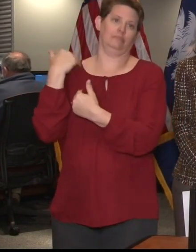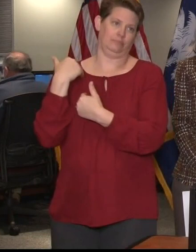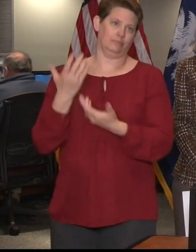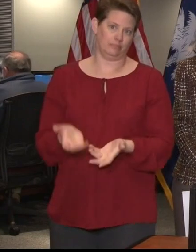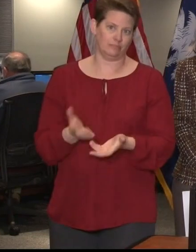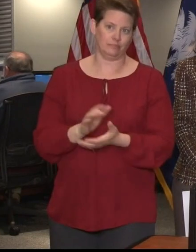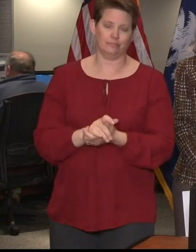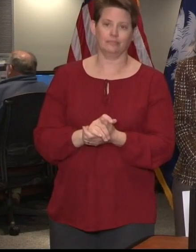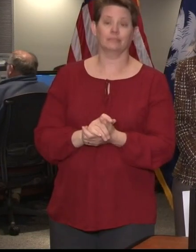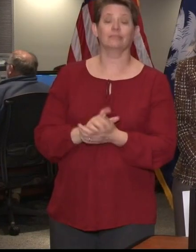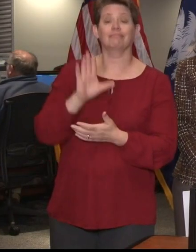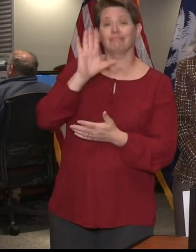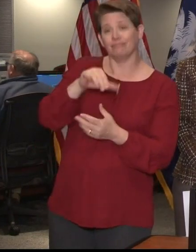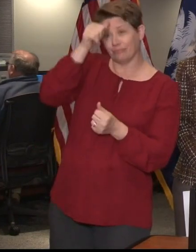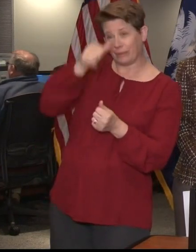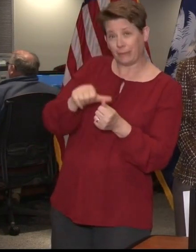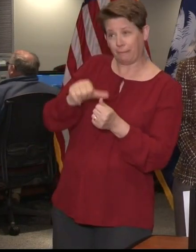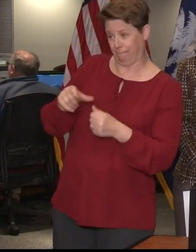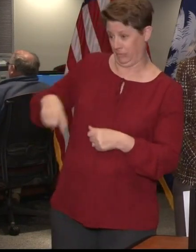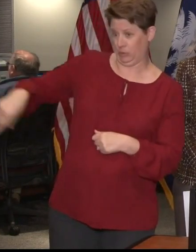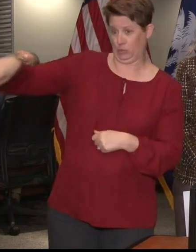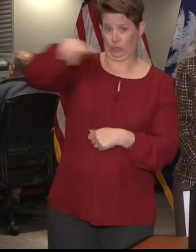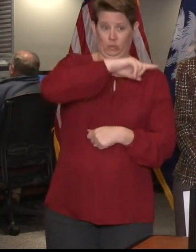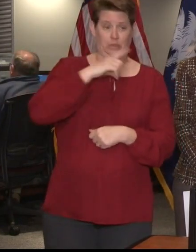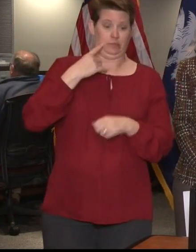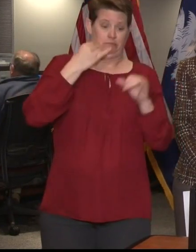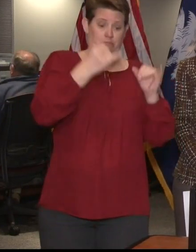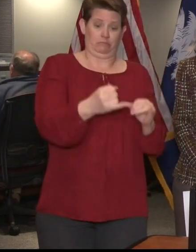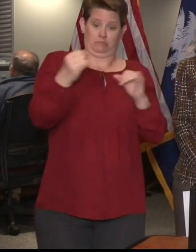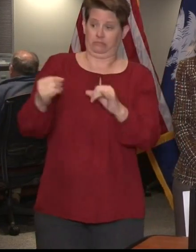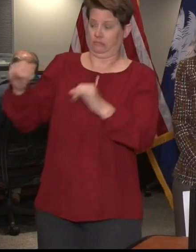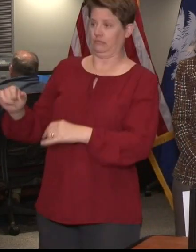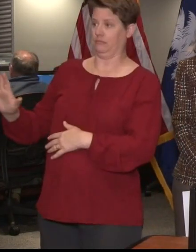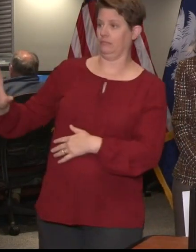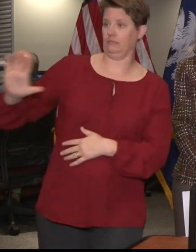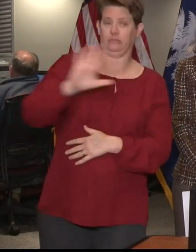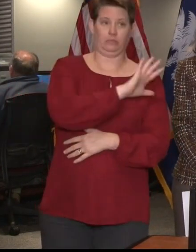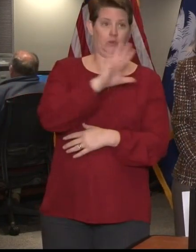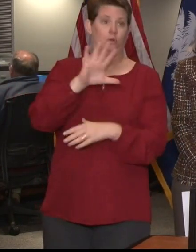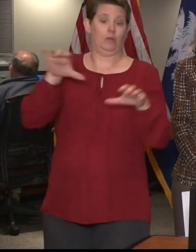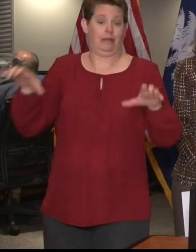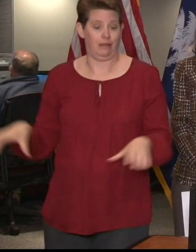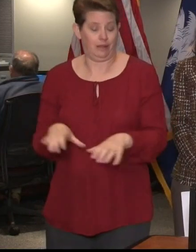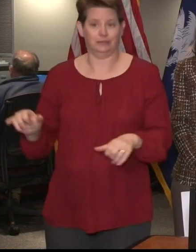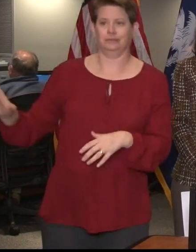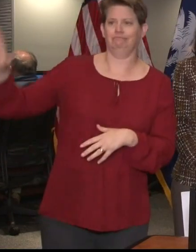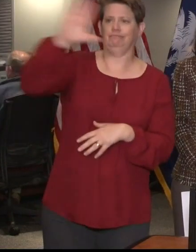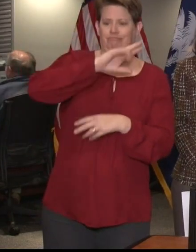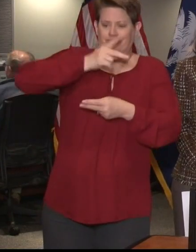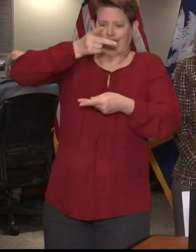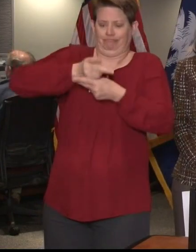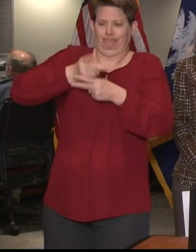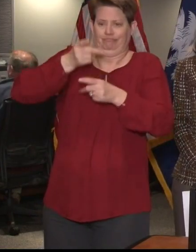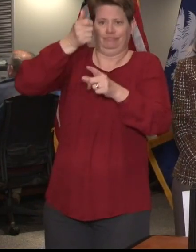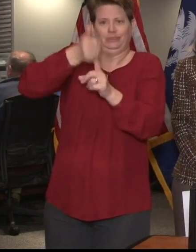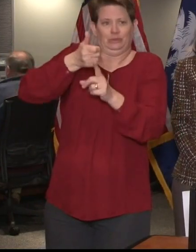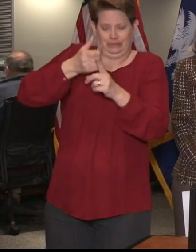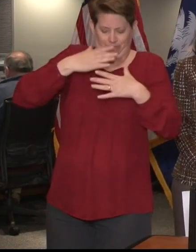46 COUNTIES4@ WILL4@ ALSO STAY . SOUTH CAROLINIANS SHOULD CONTINUE THEIR NORMAL4@ 46 COUNTIES4@ WILL4@ ALSO STAY . SOUTH CAROLINIANS SHOULD CONTINUE THEIR NORMAL4@ DAILY SOUTH CAROLINIANS SHOULD CONTINUE THEIR NORMAL4@ DAILY SOUTH CAROLINIANS SHOULD CONTINUE THEIR NORMAL4@ DAILY ROUTINES SOUTH CAROLINIANS SHOULD CONTINUE THEIR NORMAL4@ DAILY ROUTINES AND SOUTH CAROLINIANS SHOULD CONTINUE THEIR NORMAL4@ DAILY ROUTINES AND RESPONSIBILITIES. CONTINUE THEIR NORMAL4@ DAILY ROUTINES AND RESPONSIBILITIES. CONTINUE THEIR NORMAL4@ DAILY ROUTINES AND RESPONSIBILITIES. IT'S4@ CONTINUE THEIR NORMAL4@ DAILY ROUTINES AND RESPONSIBILITIES. IT'S4@ IMPORTANT CONTINUE THEIR NORMAL4@ DAILY ROUTINES AND RESPONSIBILITIES. IT'S4@ IMPORTANT TO CONTINUE THEIR NORMAL4@ DAILY ROUTINES AND RESPONSIBILITIES. IT'S4@ IMPORTANT TO REMEMBER CONTINUE THEIR NORMAL4@ DAILY ROUTINES AND RESPONSIBILITIES. IT'S4@ IMPORTANT TO REMEMBER TH ROUTINES AND RESPONSIBILITIES. IT'S4@ IMPORTANT TO REMEMBER TH ROUTINES AND RESPONSIBILITIES. IT'S4@ IMPORTANT TO REMEMBER TH EACH ROUTINES AND RESPONSIBILITIES. IT'S4@ IMPORTANT TO REMEMBER TH EACH INDIVIDUAL, ROUTINES AND RESPONSIBILITIES. IT'S4@ IMPORTANT TO REMEMBER TH EACH INDIVIDUAL, EACH ROUTINES AND RESPONSIBILITIES. IT'S4@ IMPORTANT TO REMEMBER TH EACH INDIVIDUAL, EACH OF ROUTINES AND RESPONSIBILITIES. IT'S4@ IMPORTANT TO REMEMBER TH EACH INDIVIDUAL, EACH OF US ROUTINES AND RESPONSIBILITIES. IT'S4@ IMPORTANT TO REMEMBER TH EACH INDIVIDUAL, EACH OF US IS IT'S4@ IMPORTANT TO REMEMBER TH EACH INDIVIDUAL, EACH OF US IS IT'S4@ IMPORTANT TO REMEMBER TH EACH INDIVIDUAL, EACH OF US IS RESPONSIBLE IT'S4@ IMPORTANT TO REMEMBER TH EACH INDIVIDUAL, EACH OF US IS RESPONSIBLE FOR IT'S4@ IMPORTANT TO REMEMBER TH EACH INDIVIDUAL, EACH OF US IS RESPONSIBLE FOR THEIR IT'S4@ IMPORTANT TO REMEMBER TH EACH INDIVIDUAL, EACH OF US IS RESPONSIBLE FOR THEIR OWN